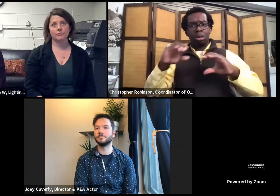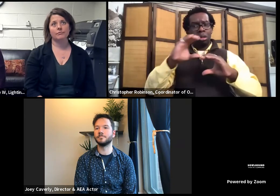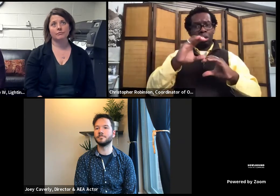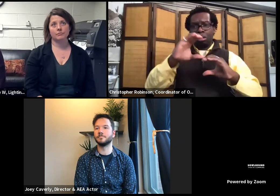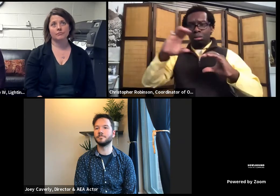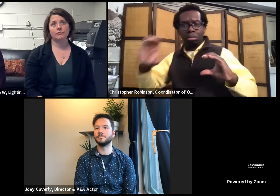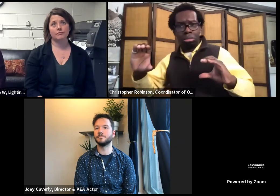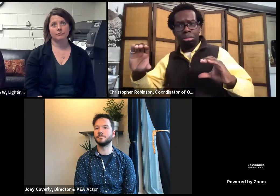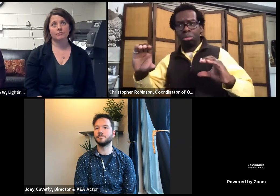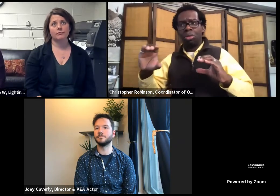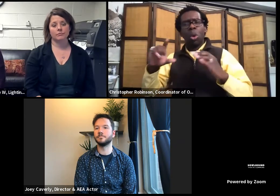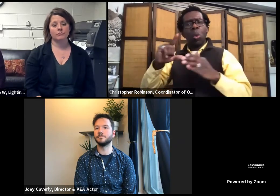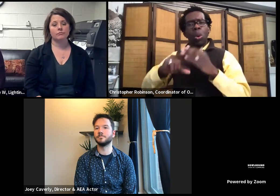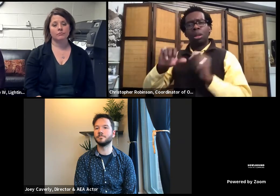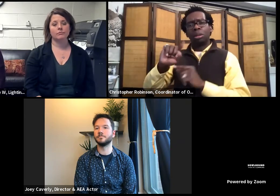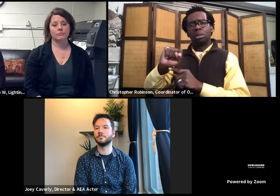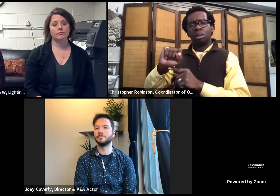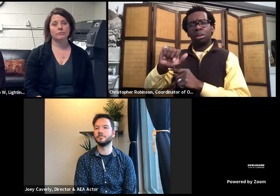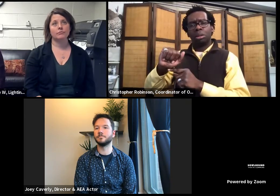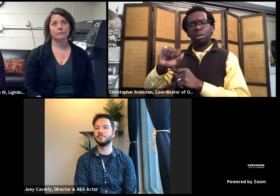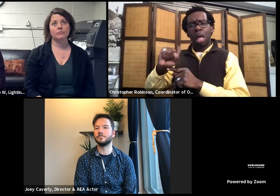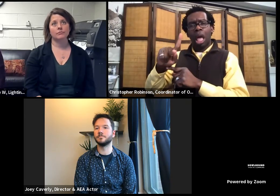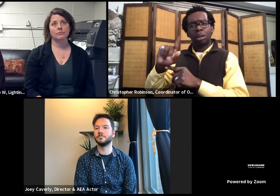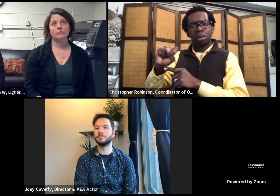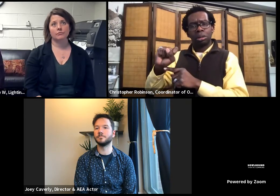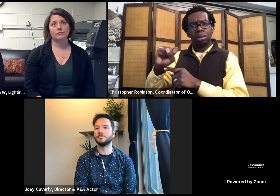So what can the production side,